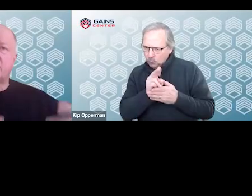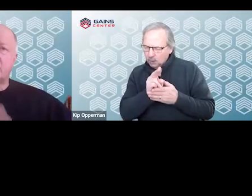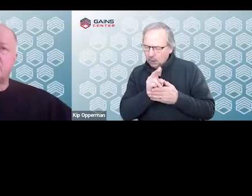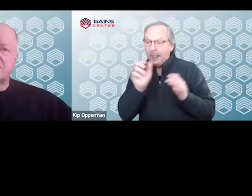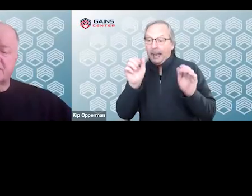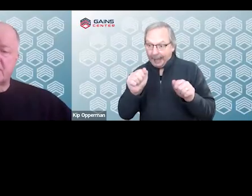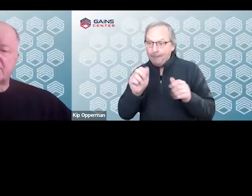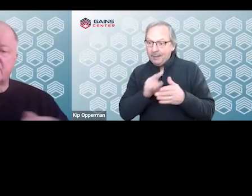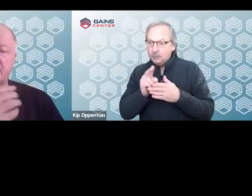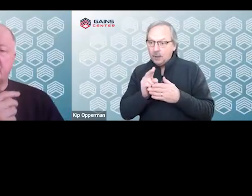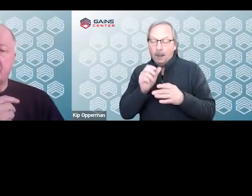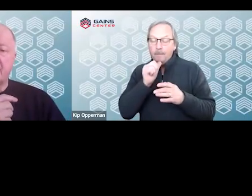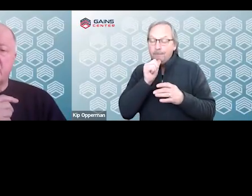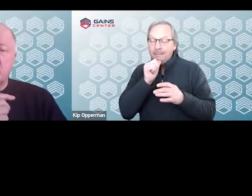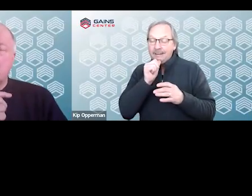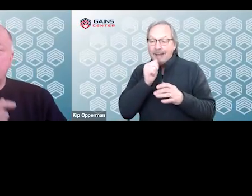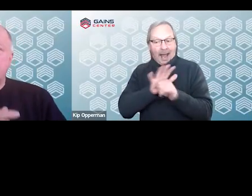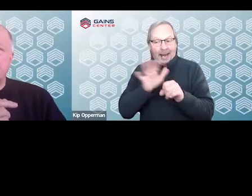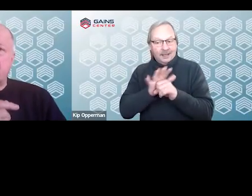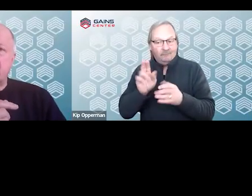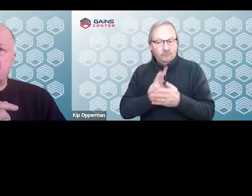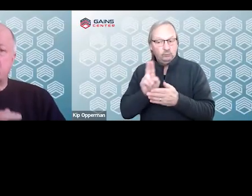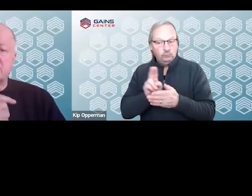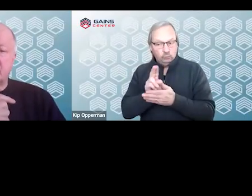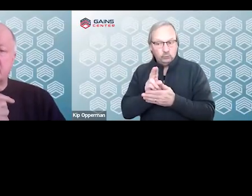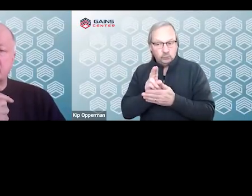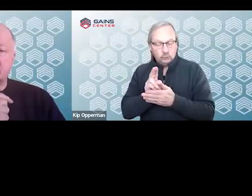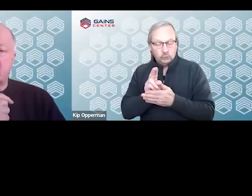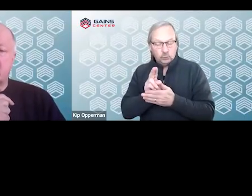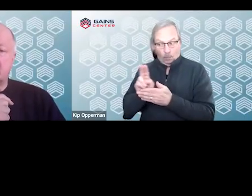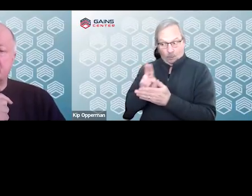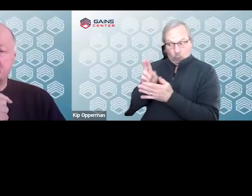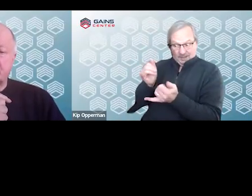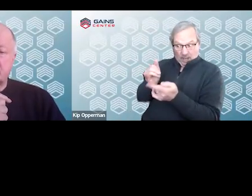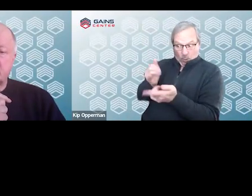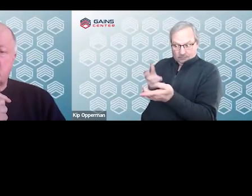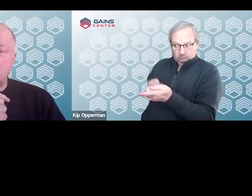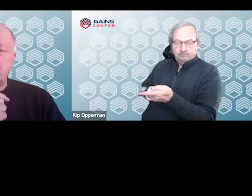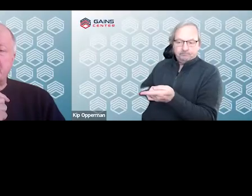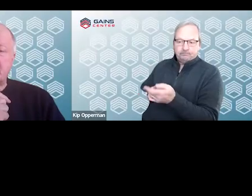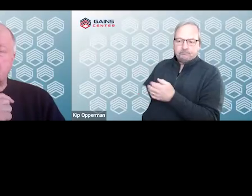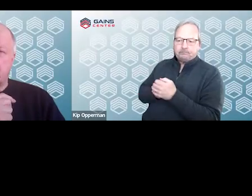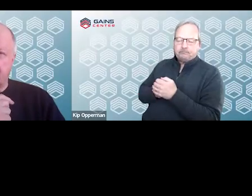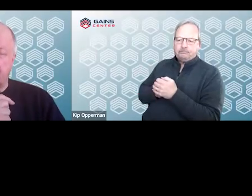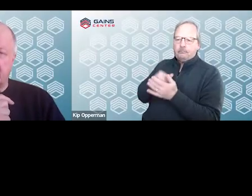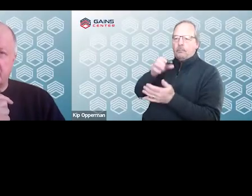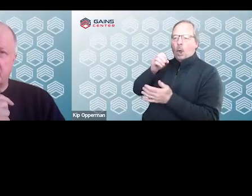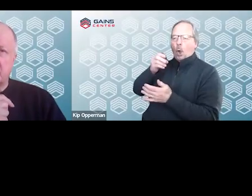But they haven't been used extensively yet. What is being used is opioid settlement funds.